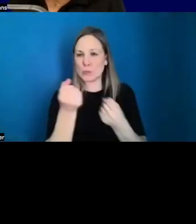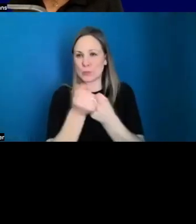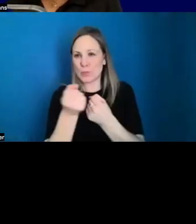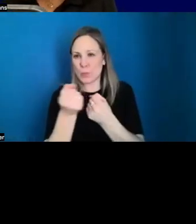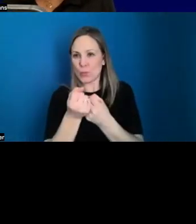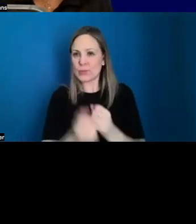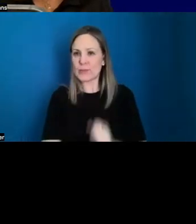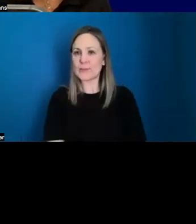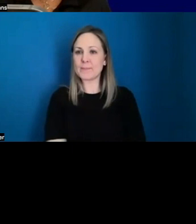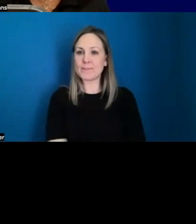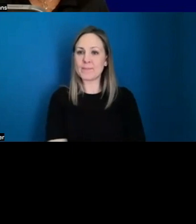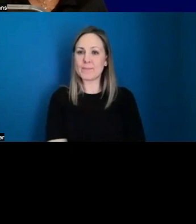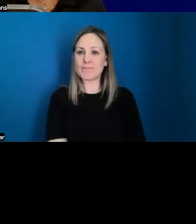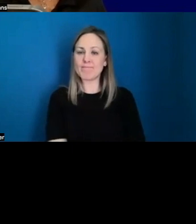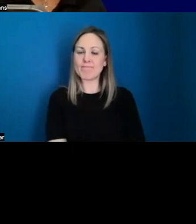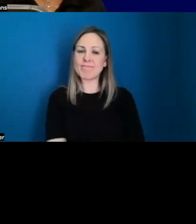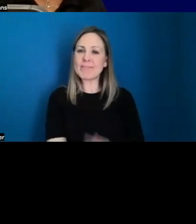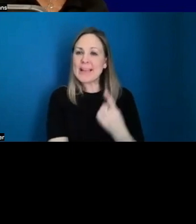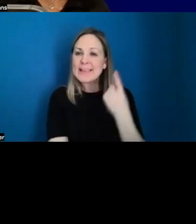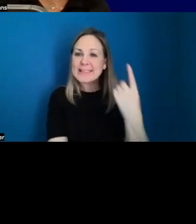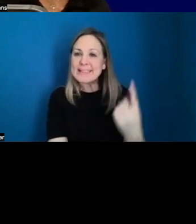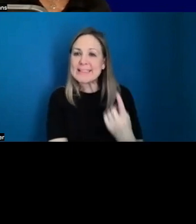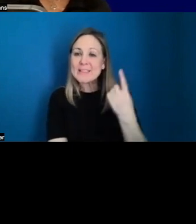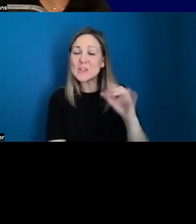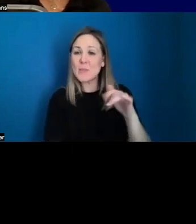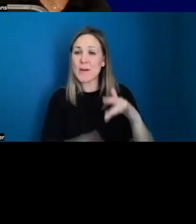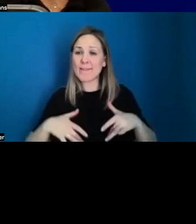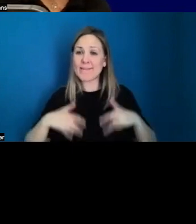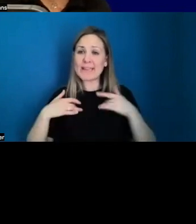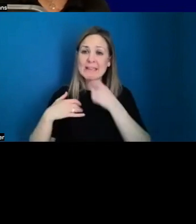The individual would often feel upset about their behaviours at this stage,